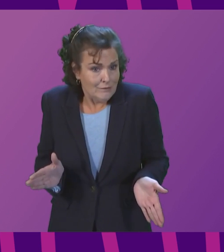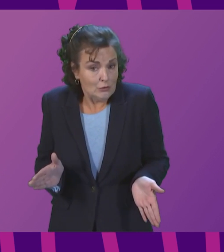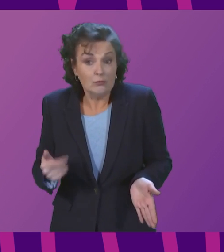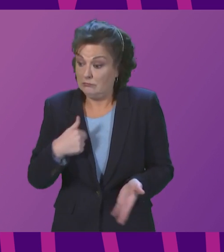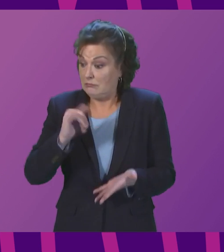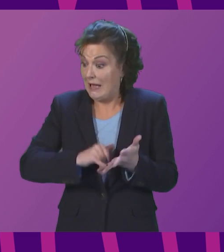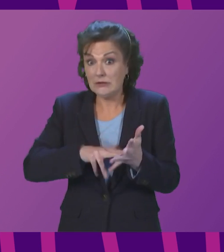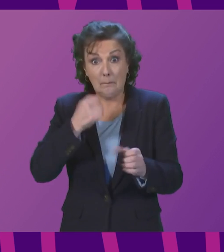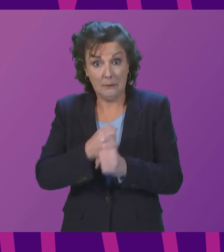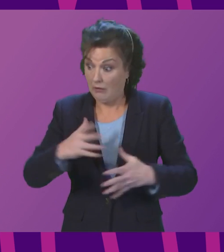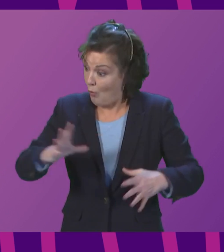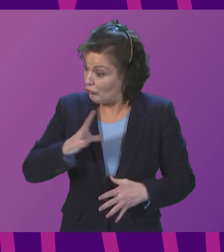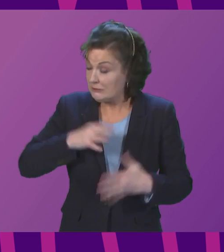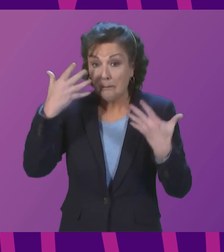We have already taken significant action.